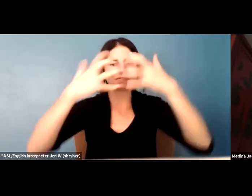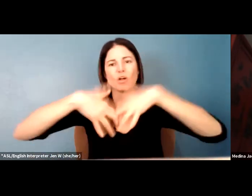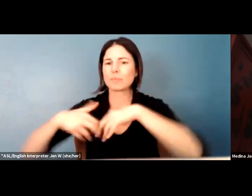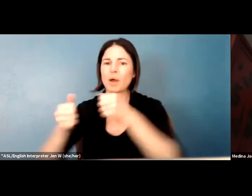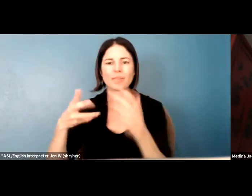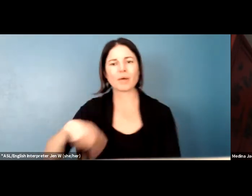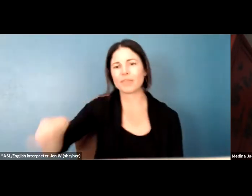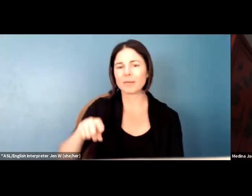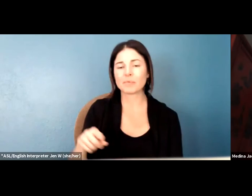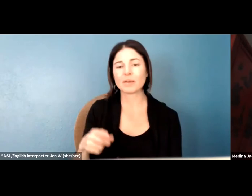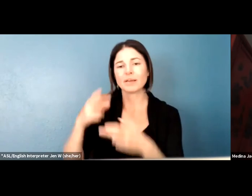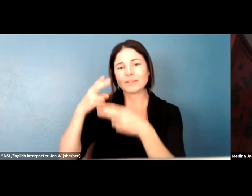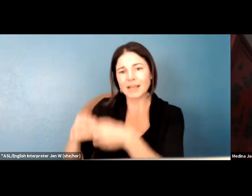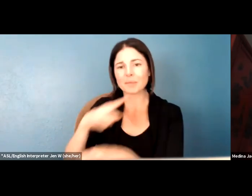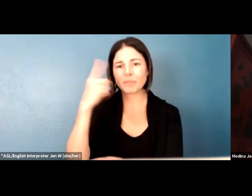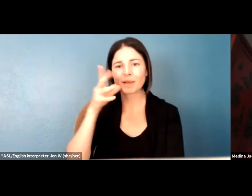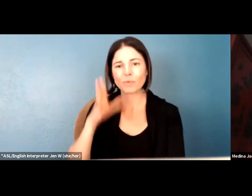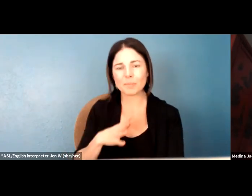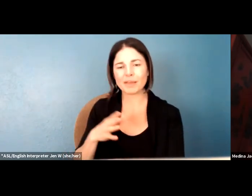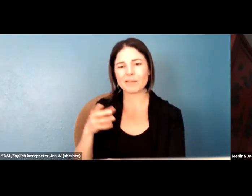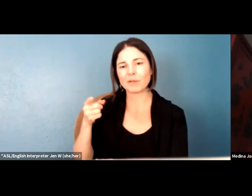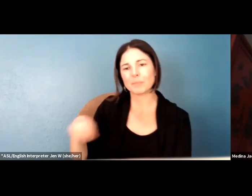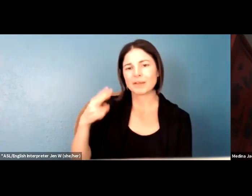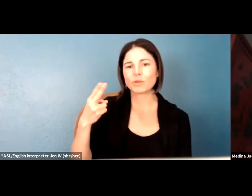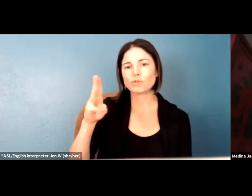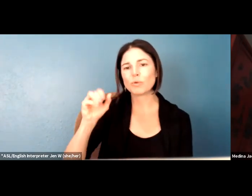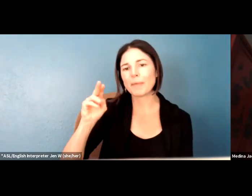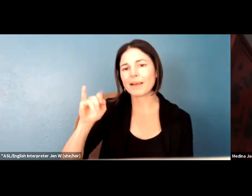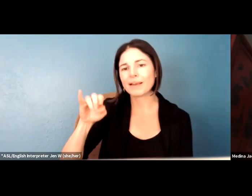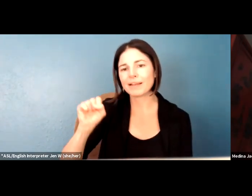women, for being humanity's first home for the very breath